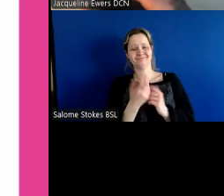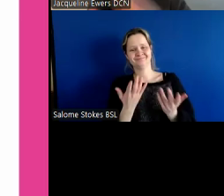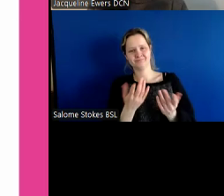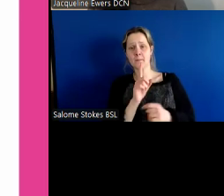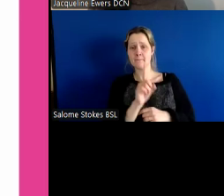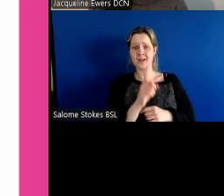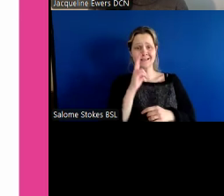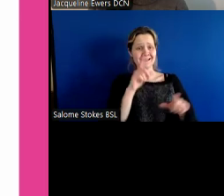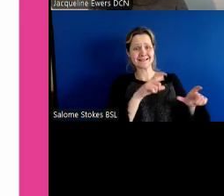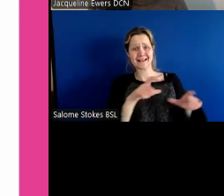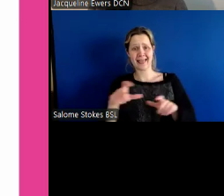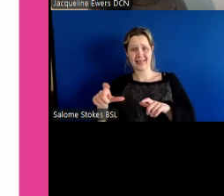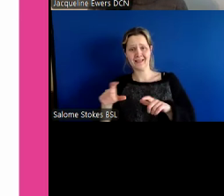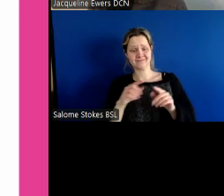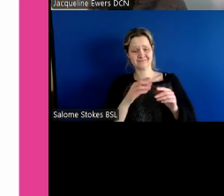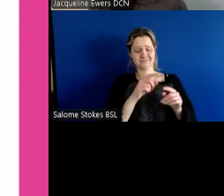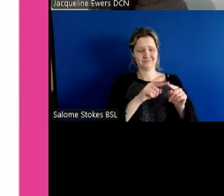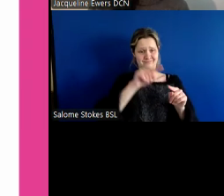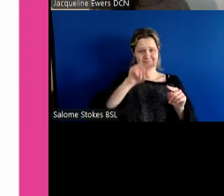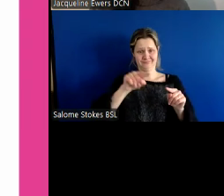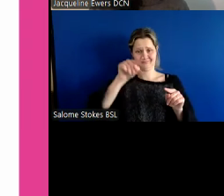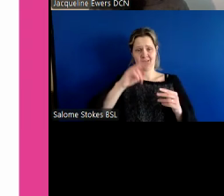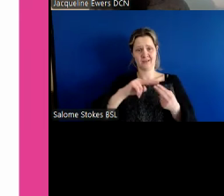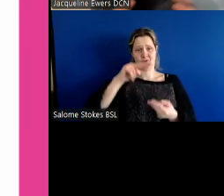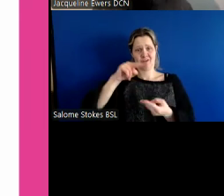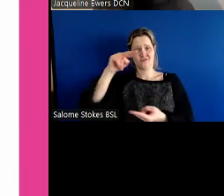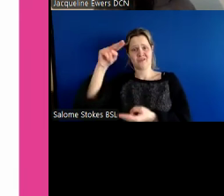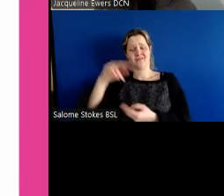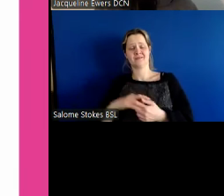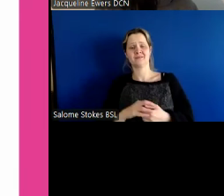an upward trajectory and it delivers.